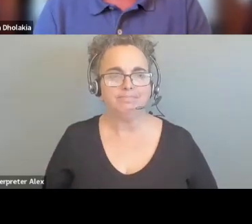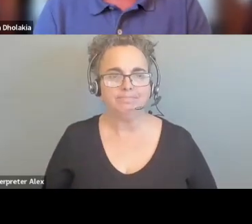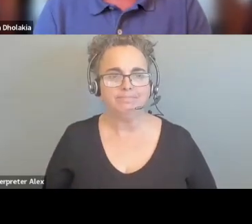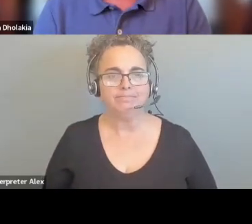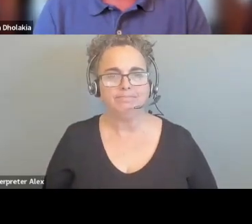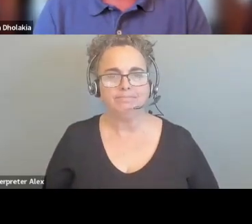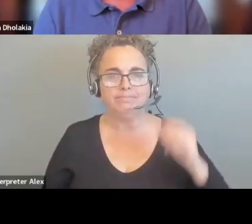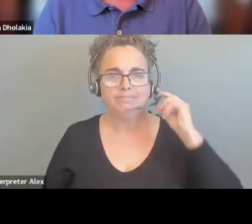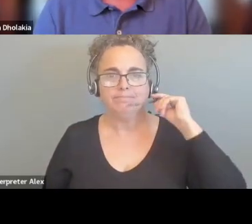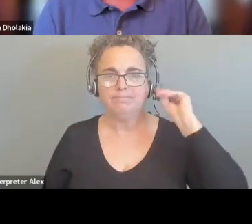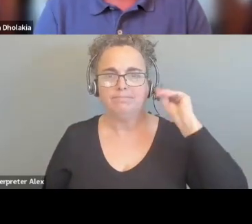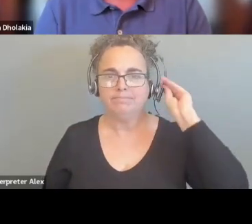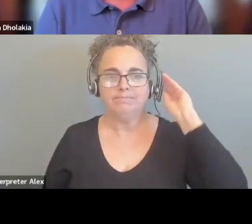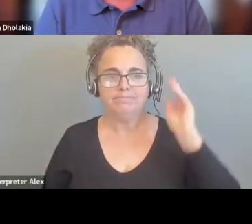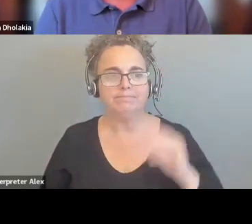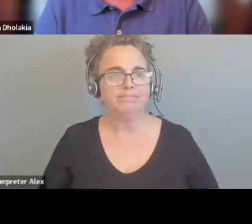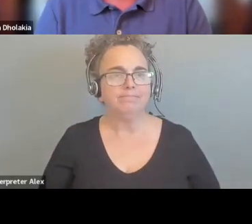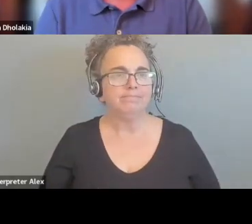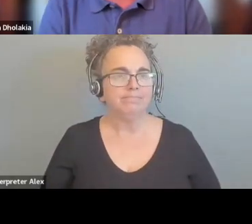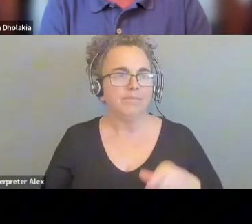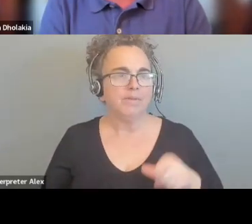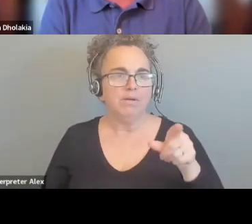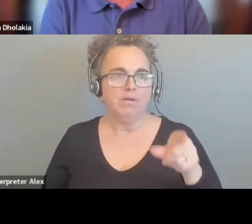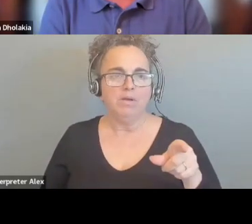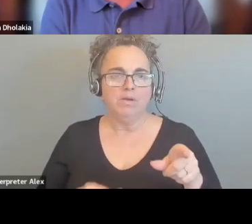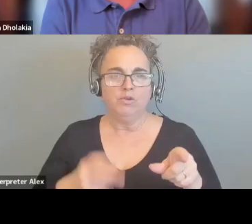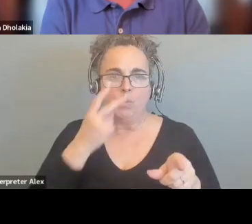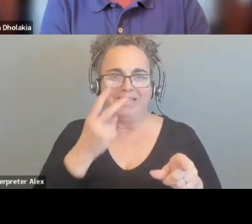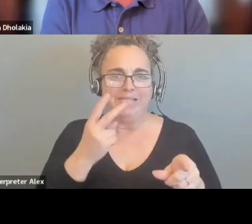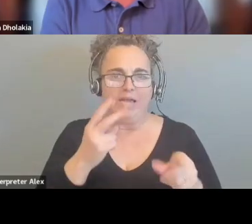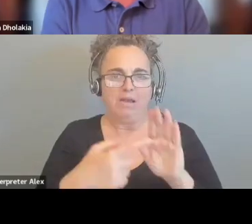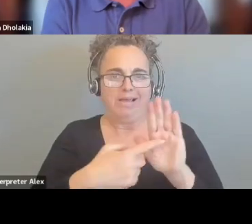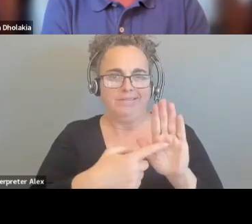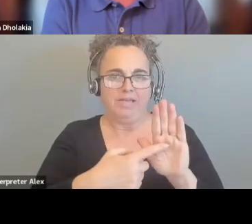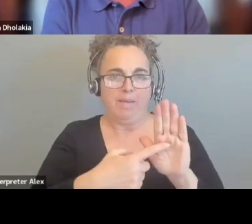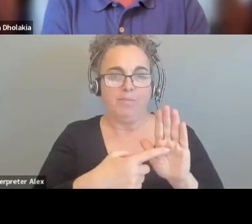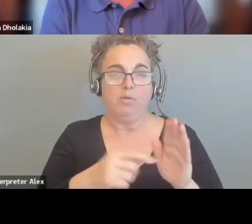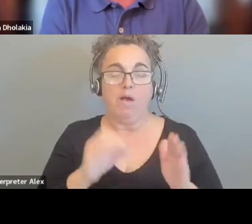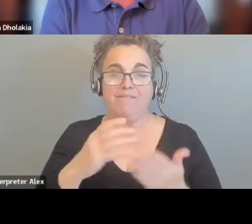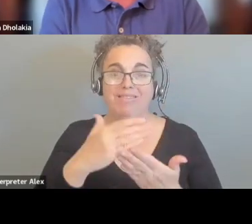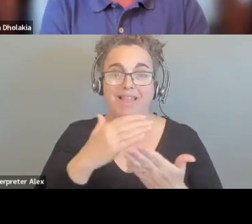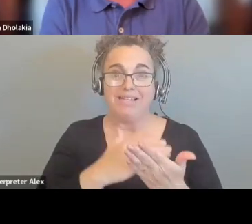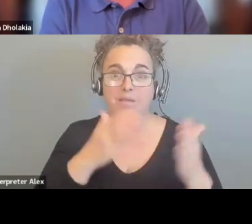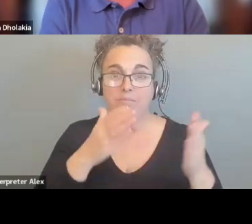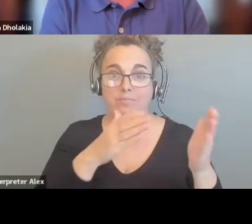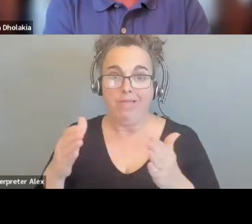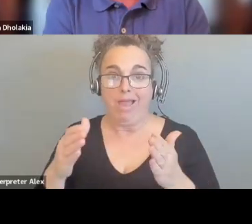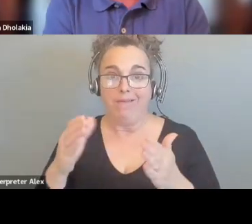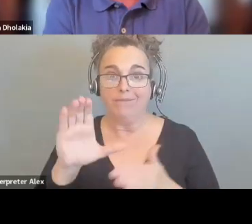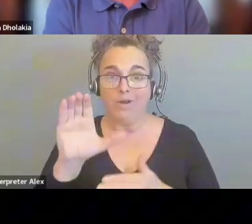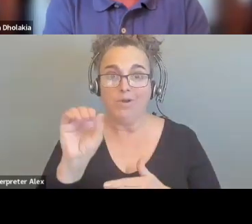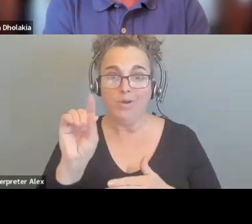And so here we can see an example coding lesson plan. On the top left is an image of a block